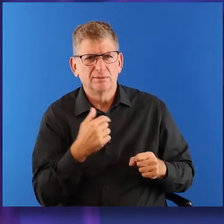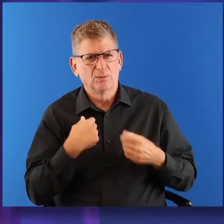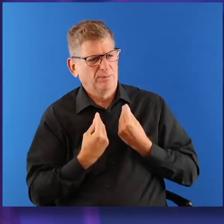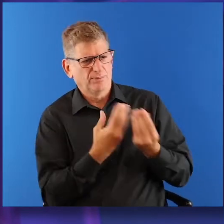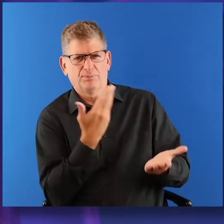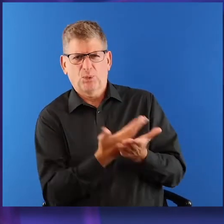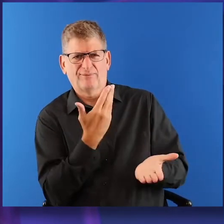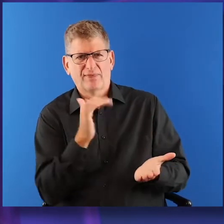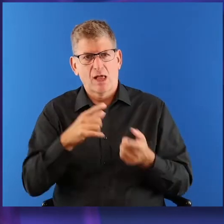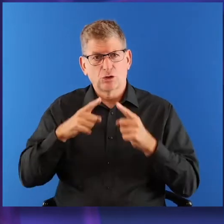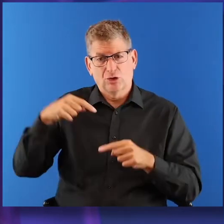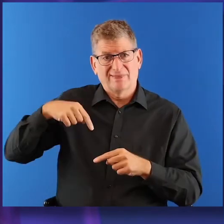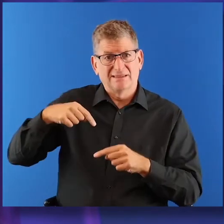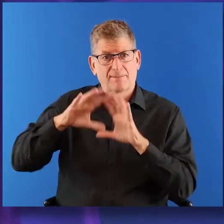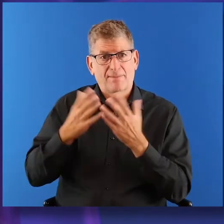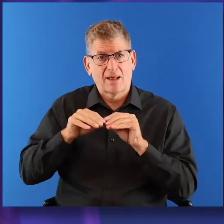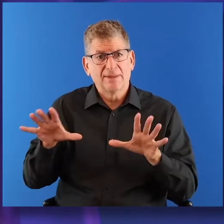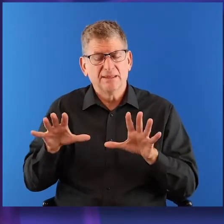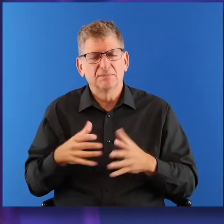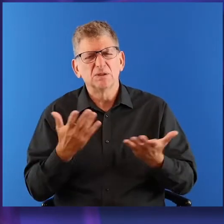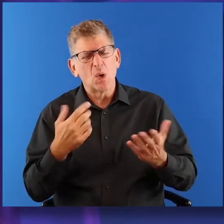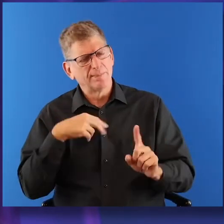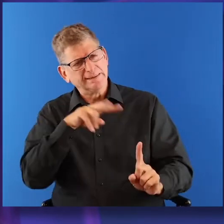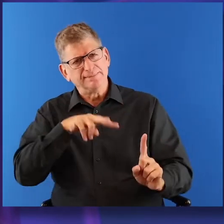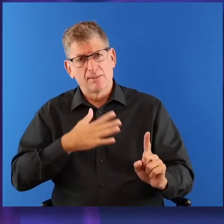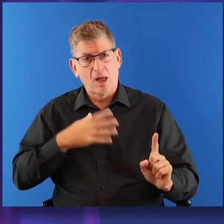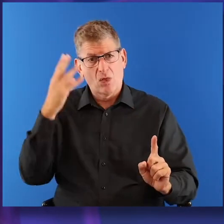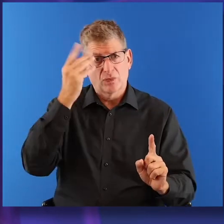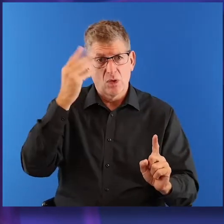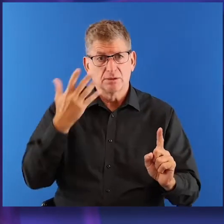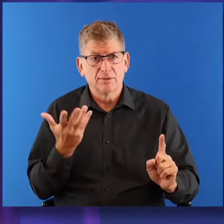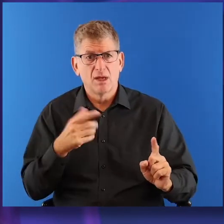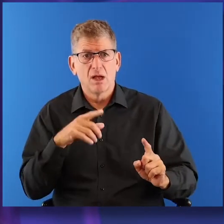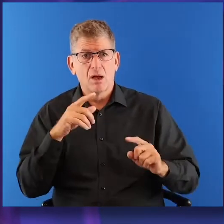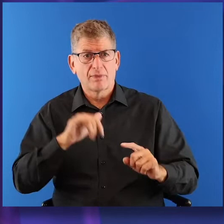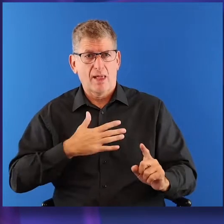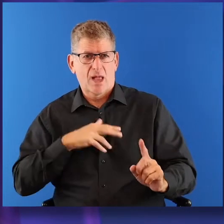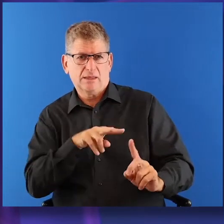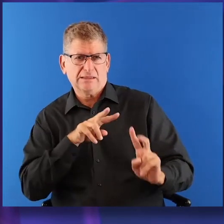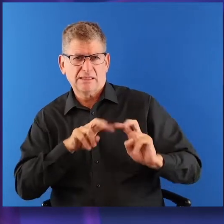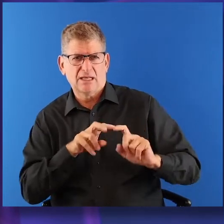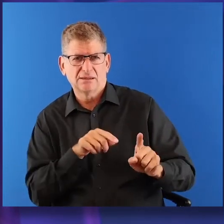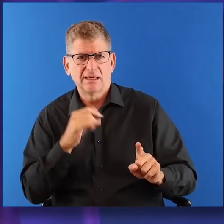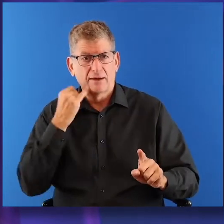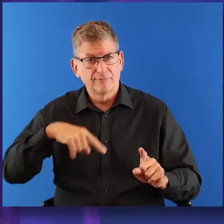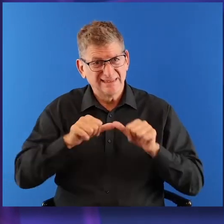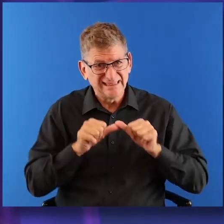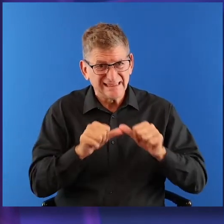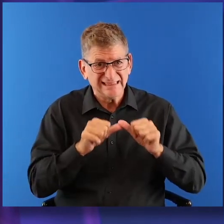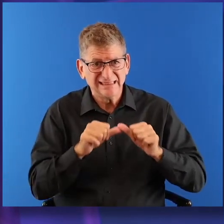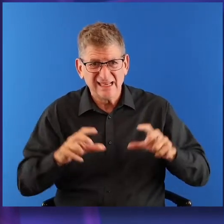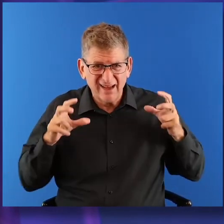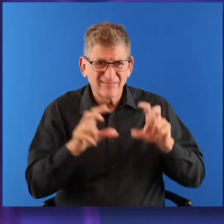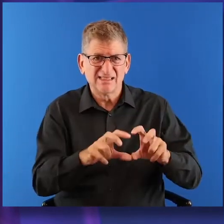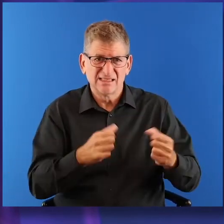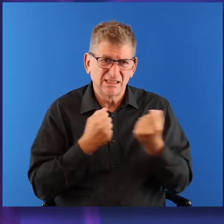invest and support in a meaningful way. I think from a federal perspective, that's the grants we saw from CDC, from the Office of Minority Health,